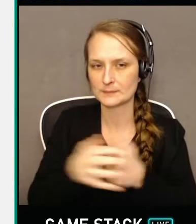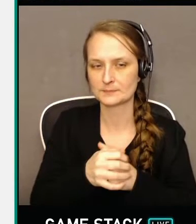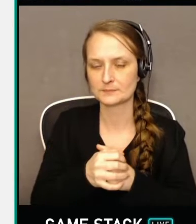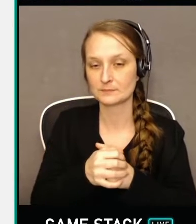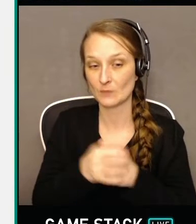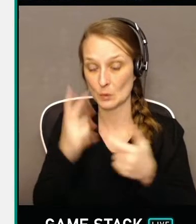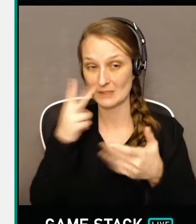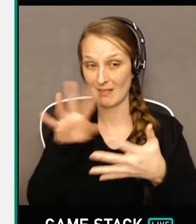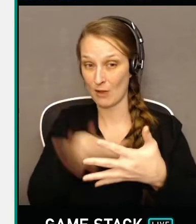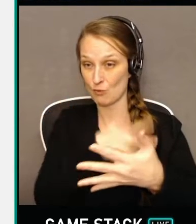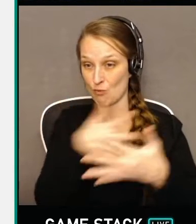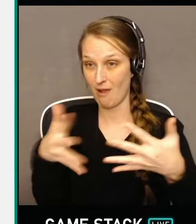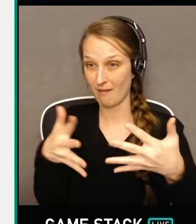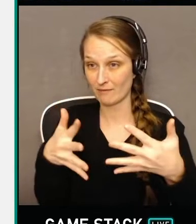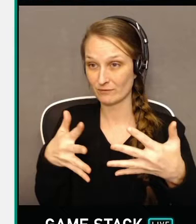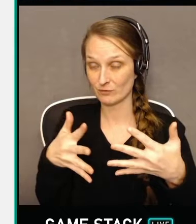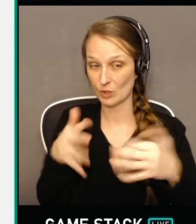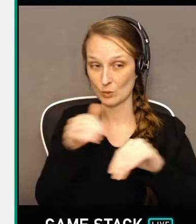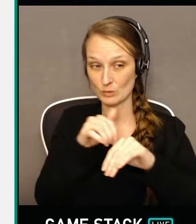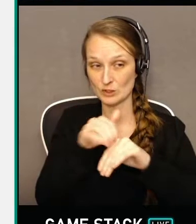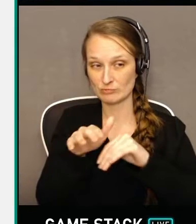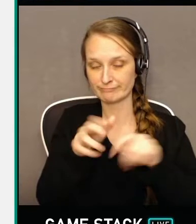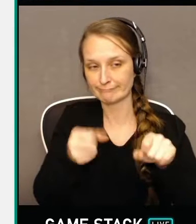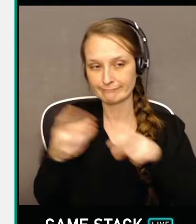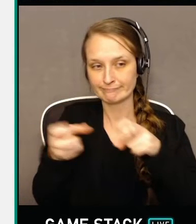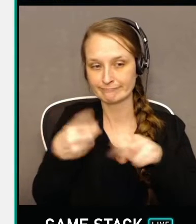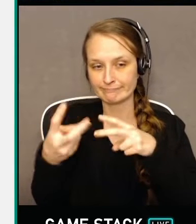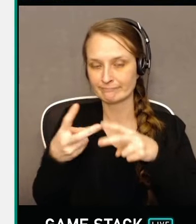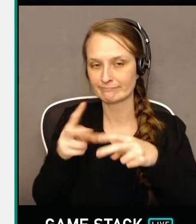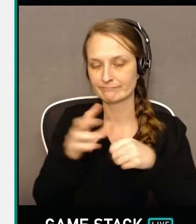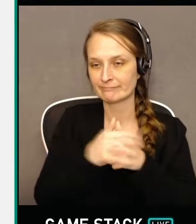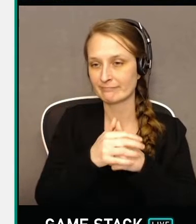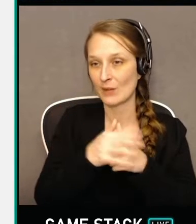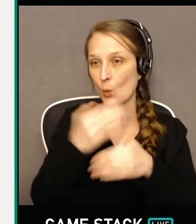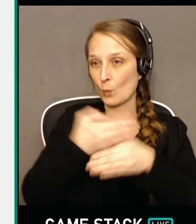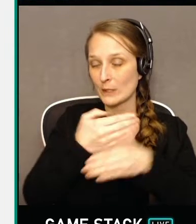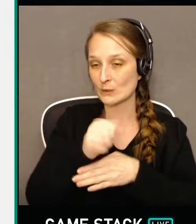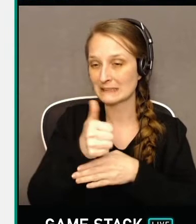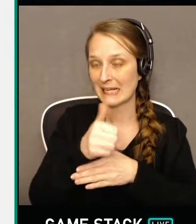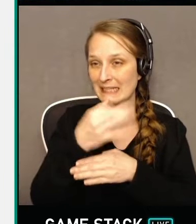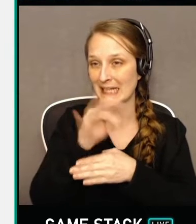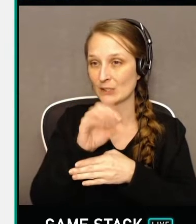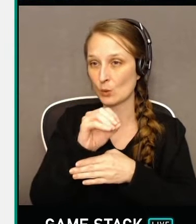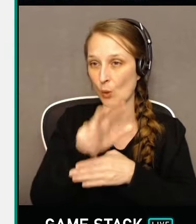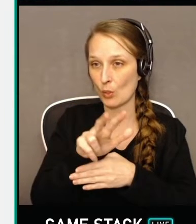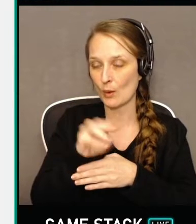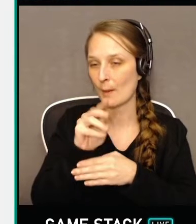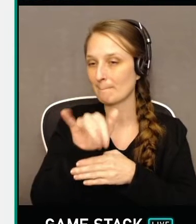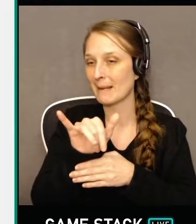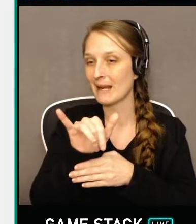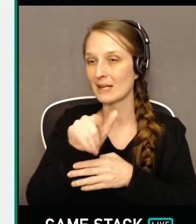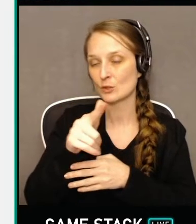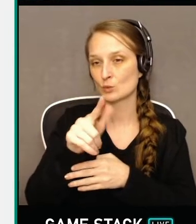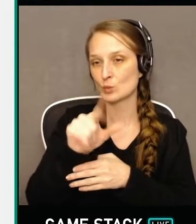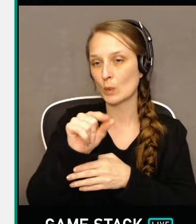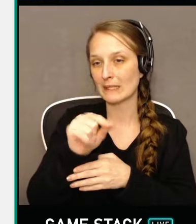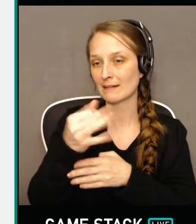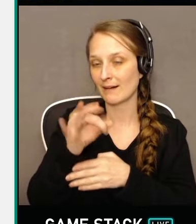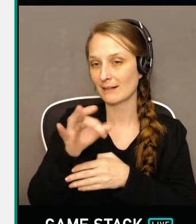Here we see how we ship variable rate shading in Windows 10 version 1903 or the May 2019 update.